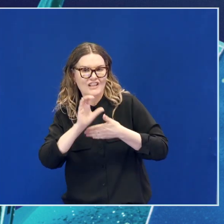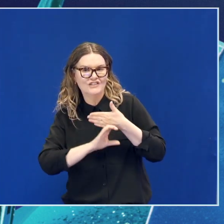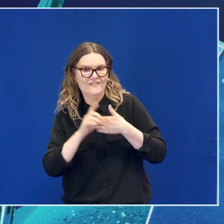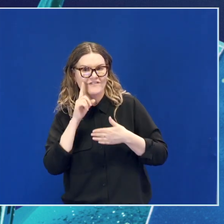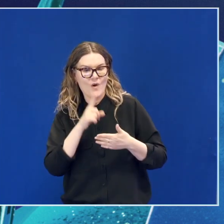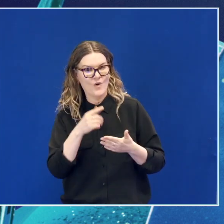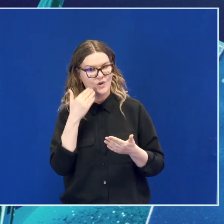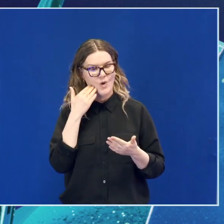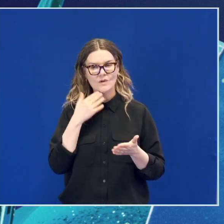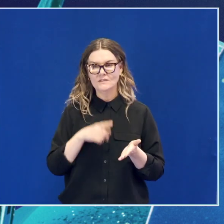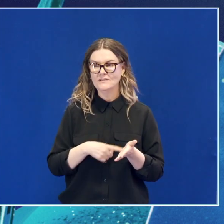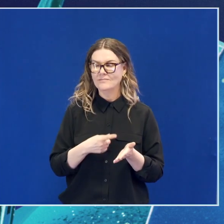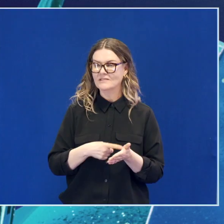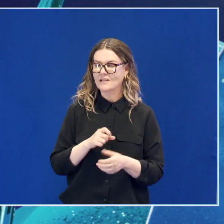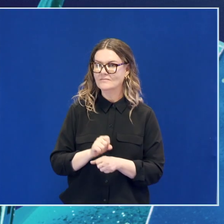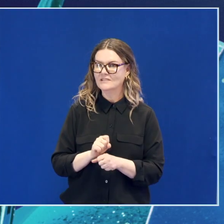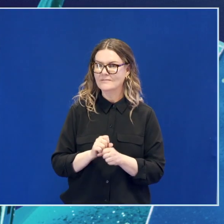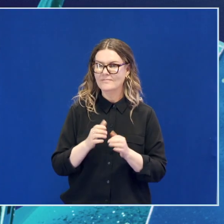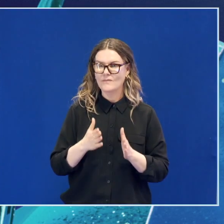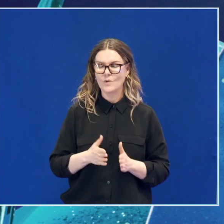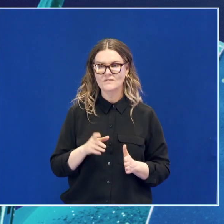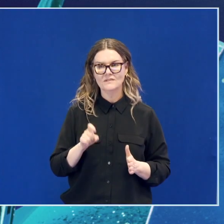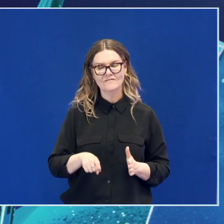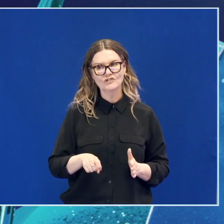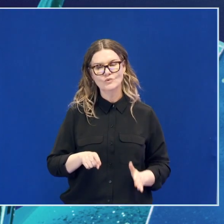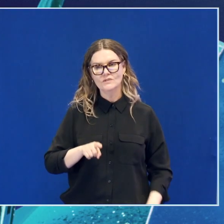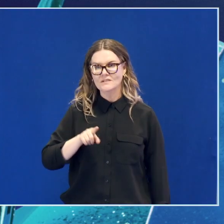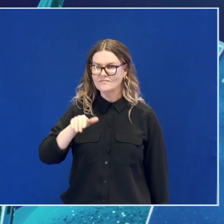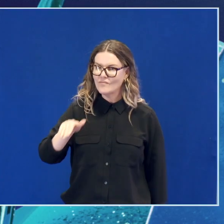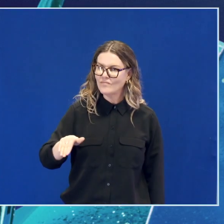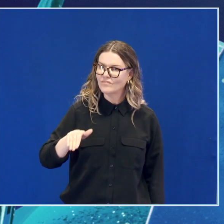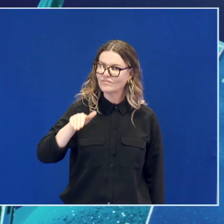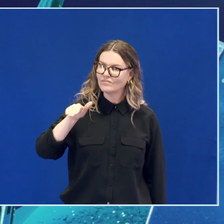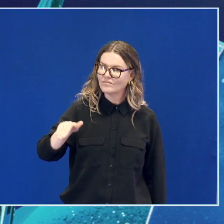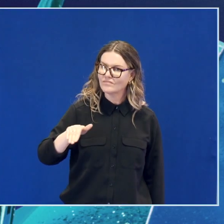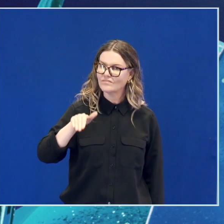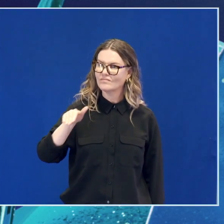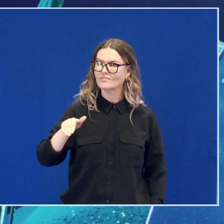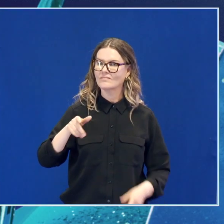that from their managers and their teams. Sometimes they would put it in as accommodations